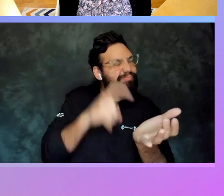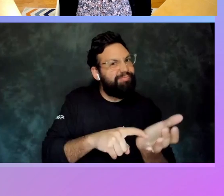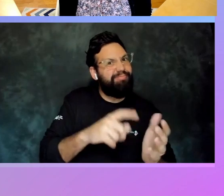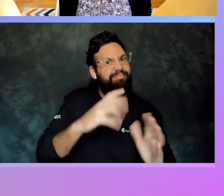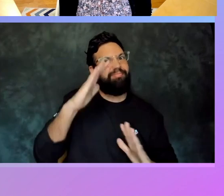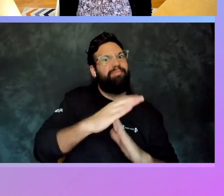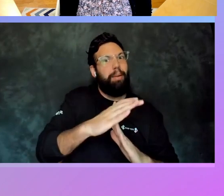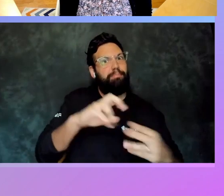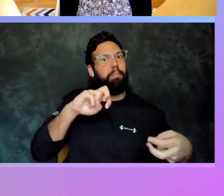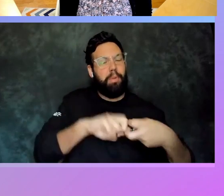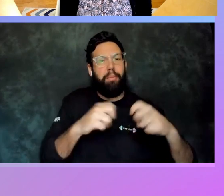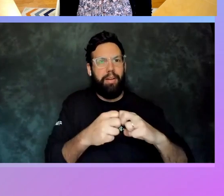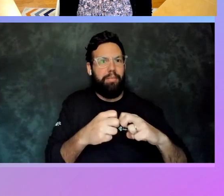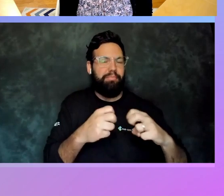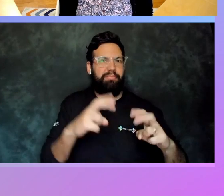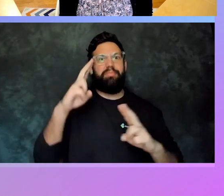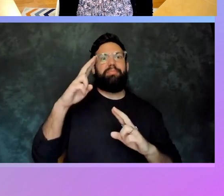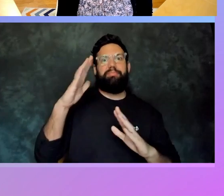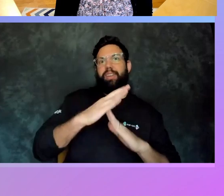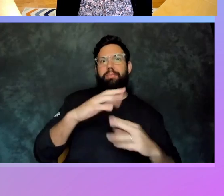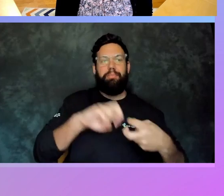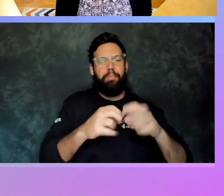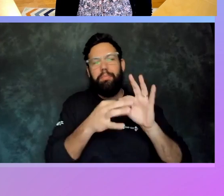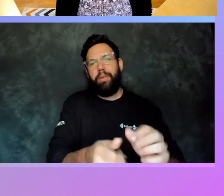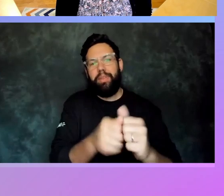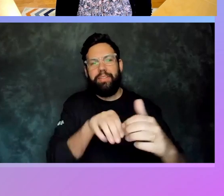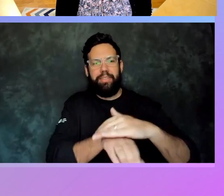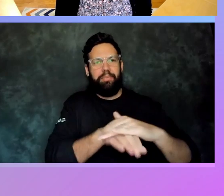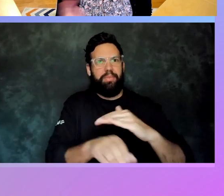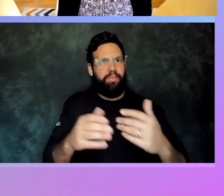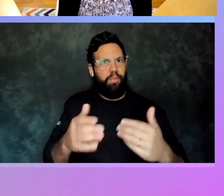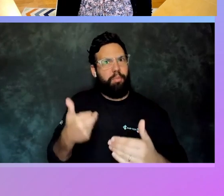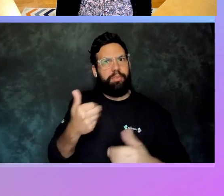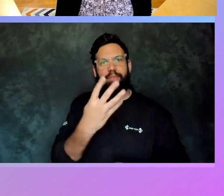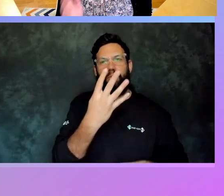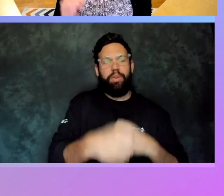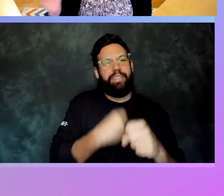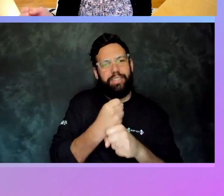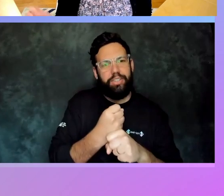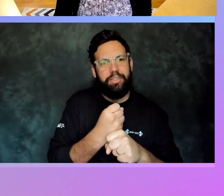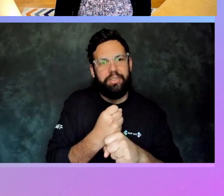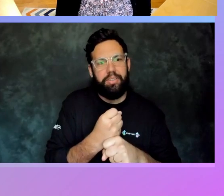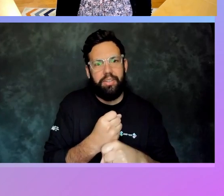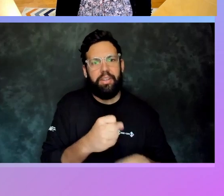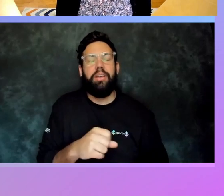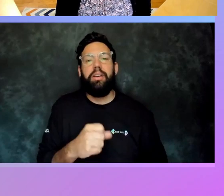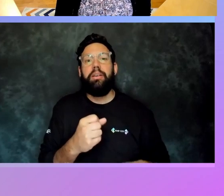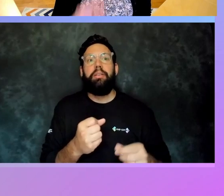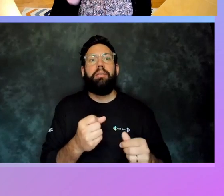If you prefer you could create your own set. In you should either case decide what information needs to be communicated to the handoff team and what format works